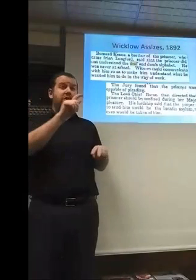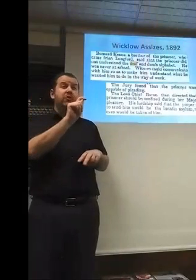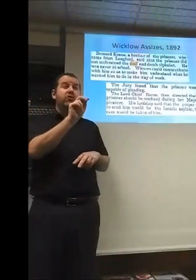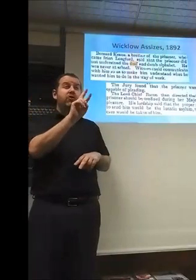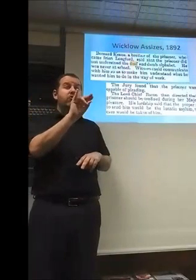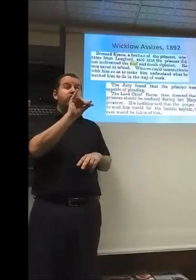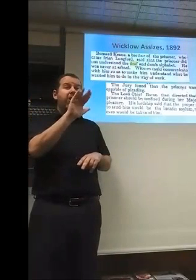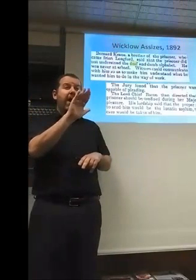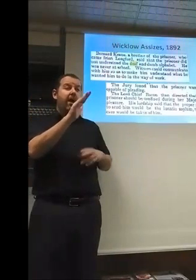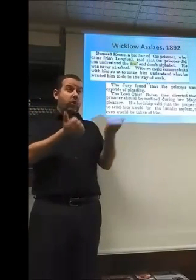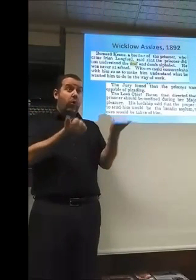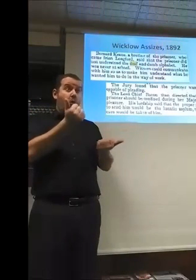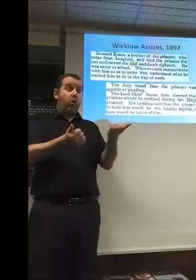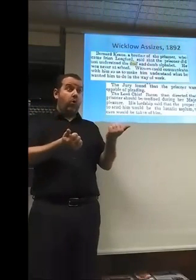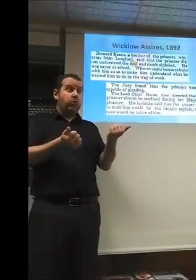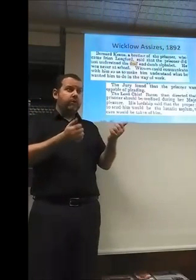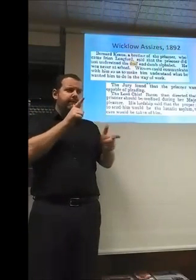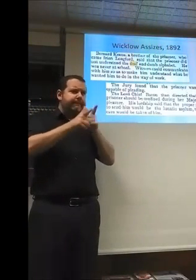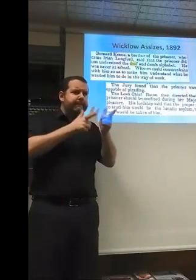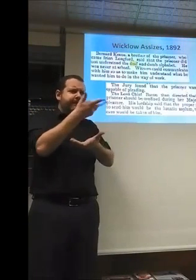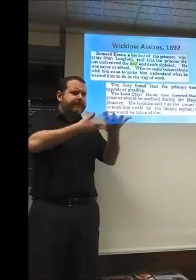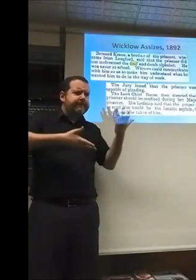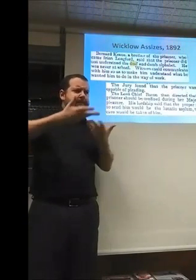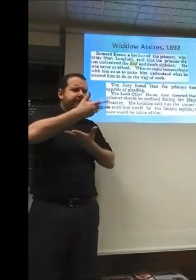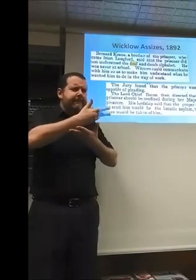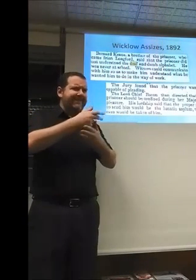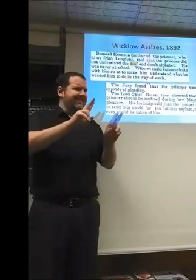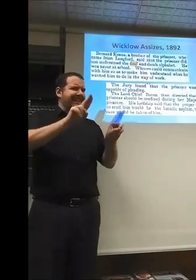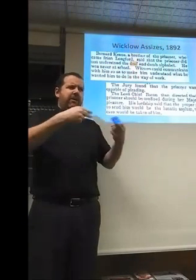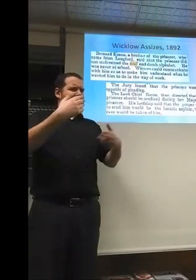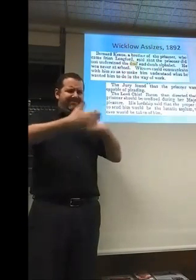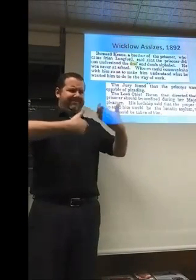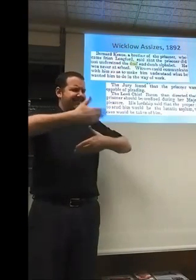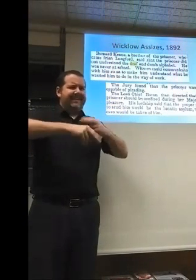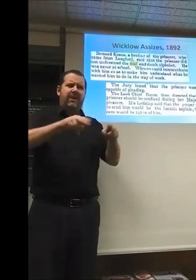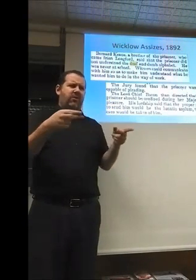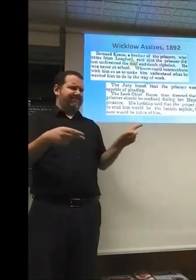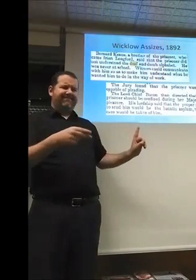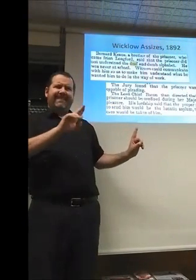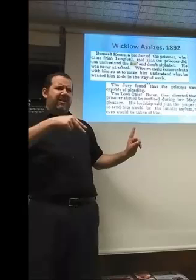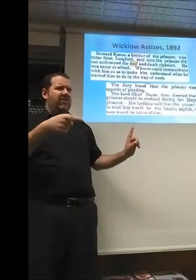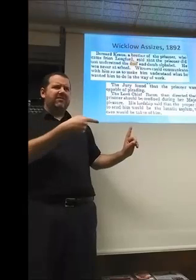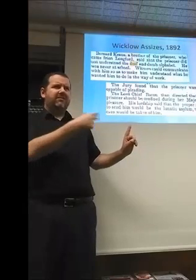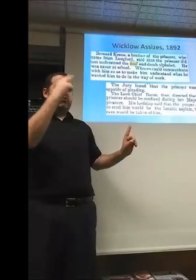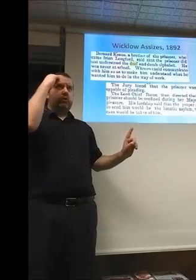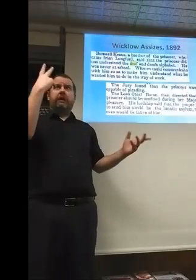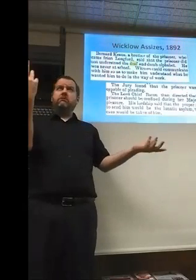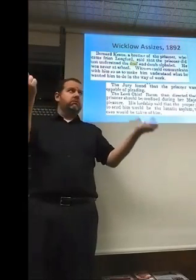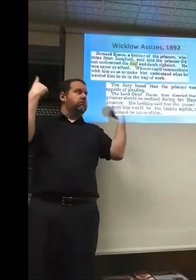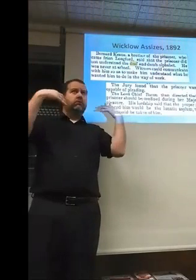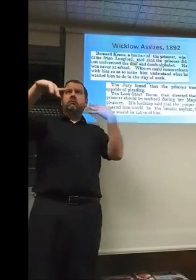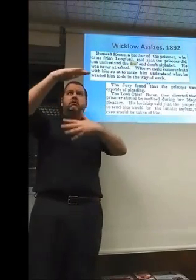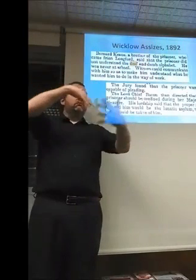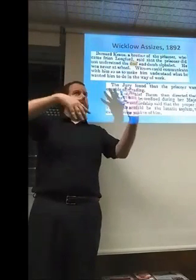and RC here means catholic and RW means he was literate, he could read and write, so